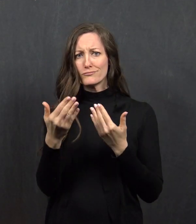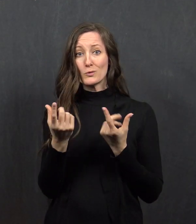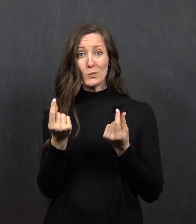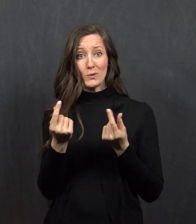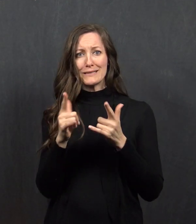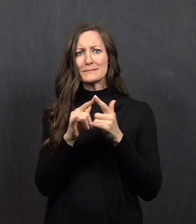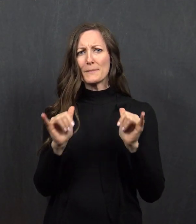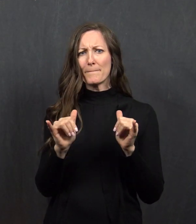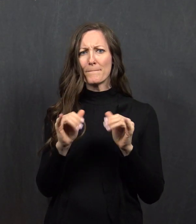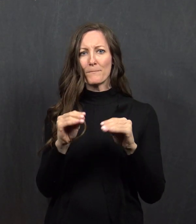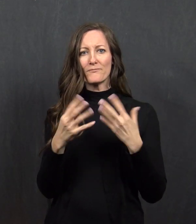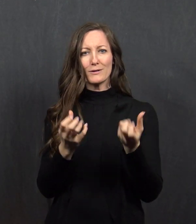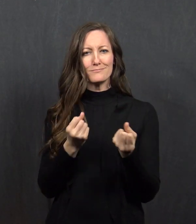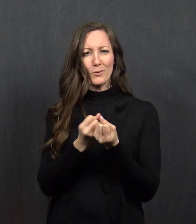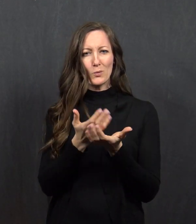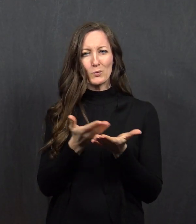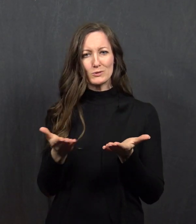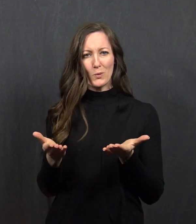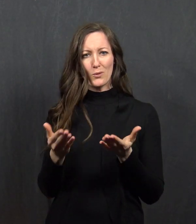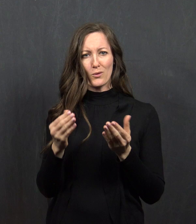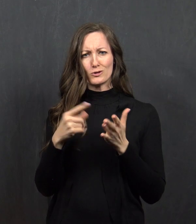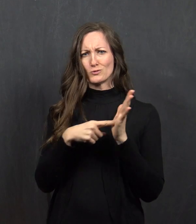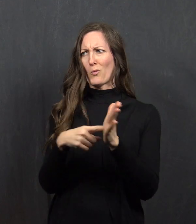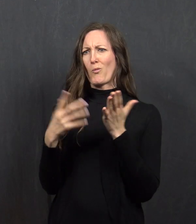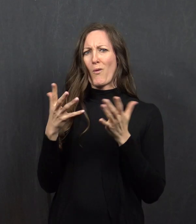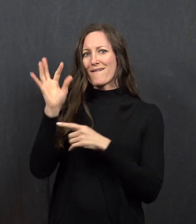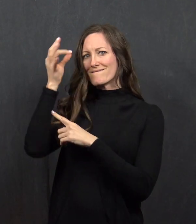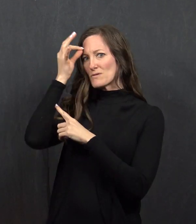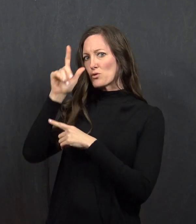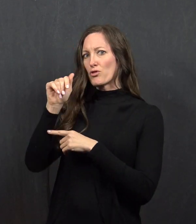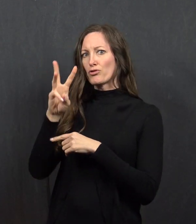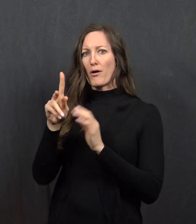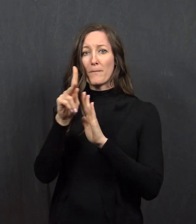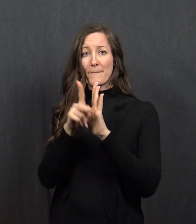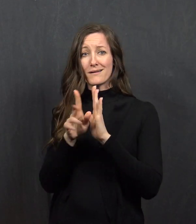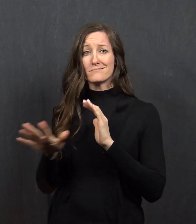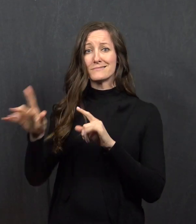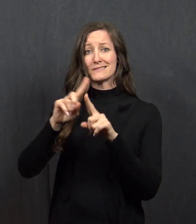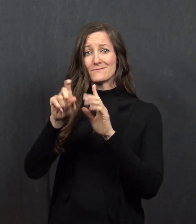recommendations along with resources to federal law and the policy in other states: